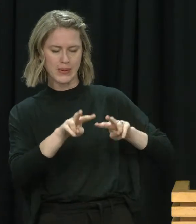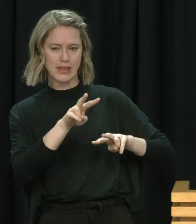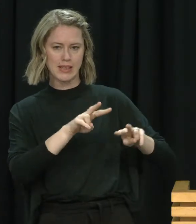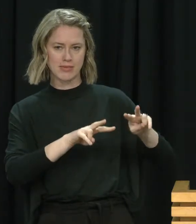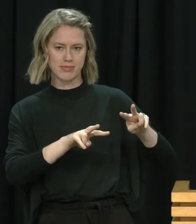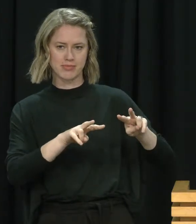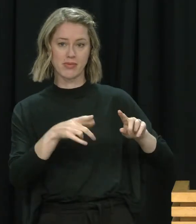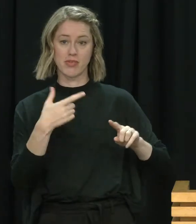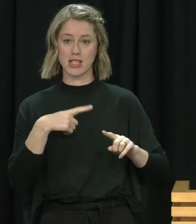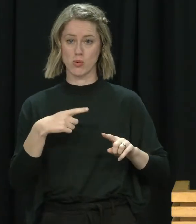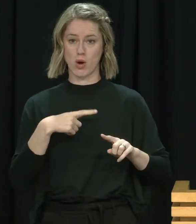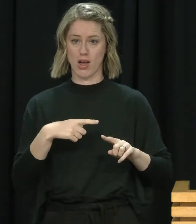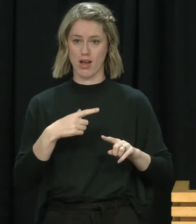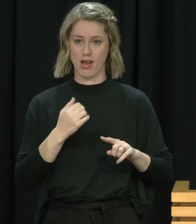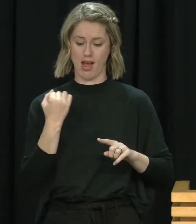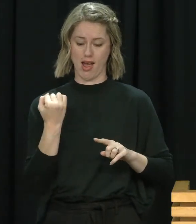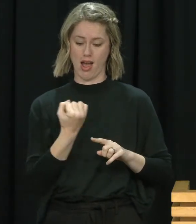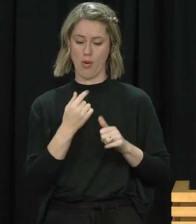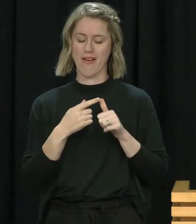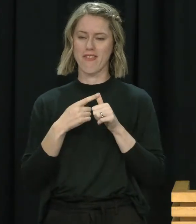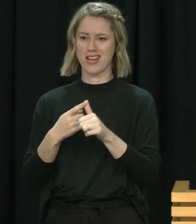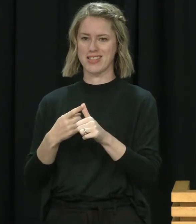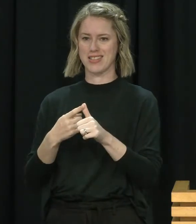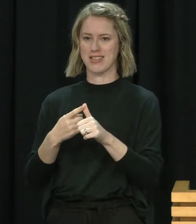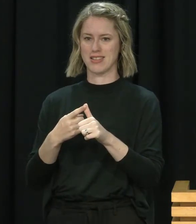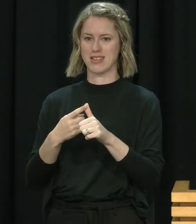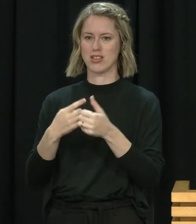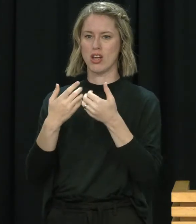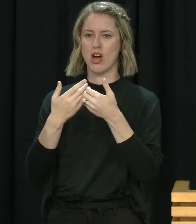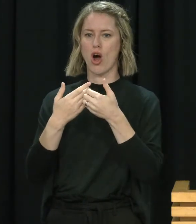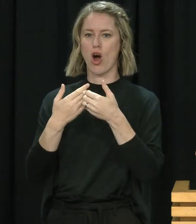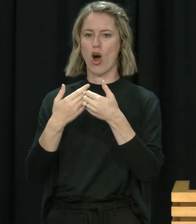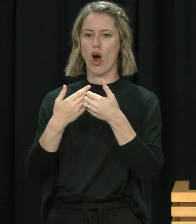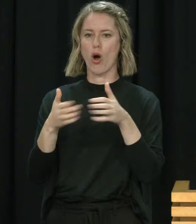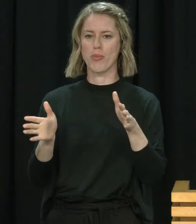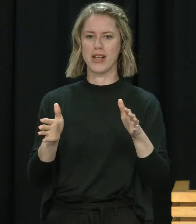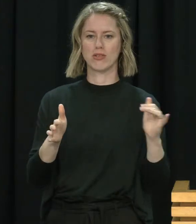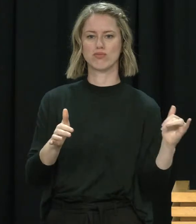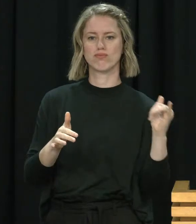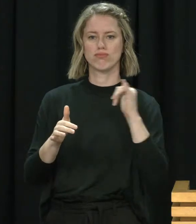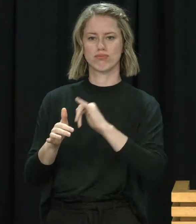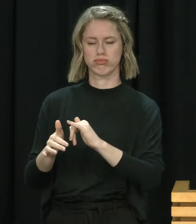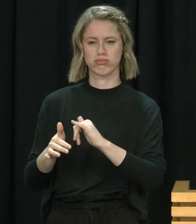I think there are two things we're